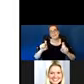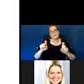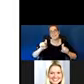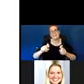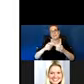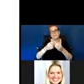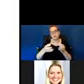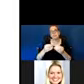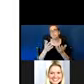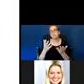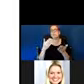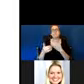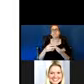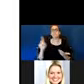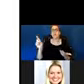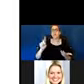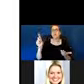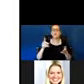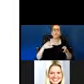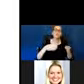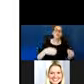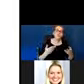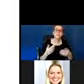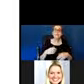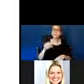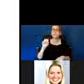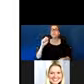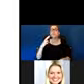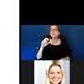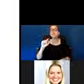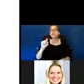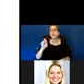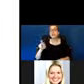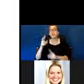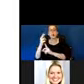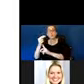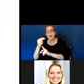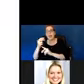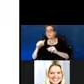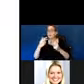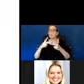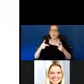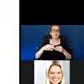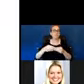shelters or in the hotel. And we also continue to provide vaccines.